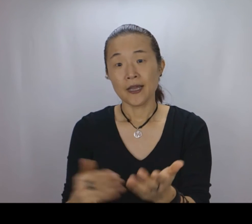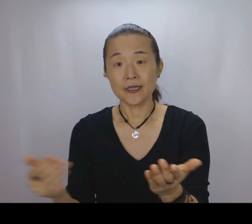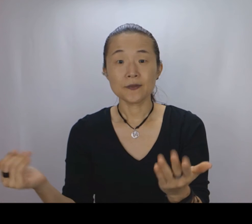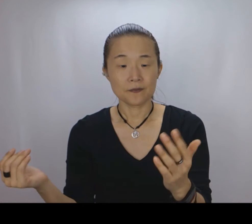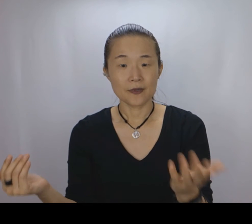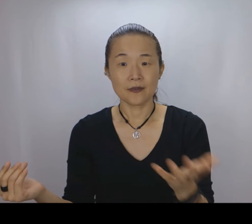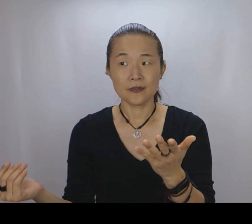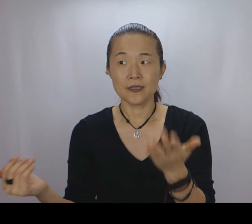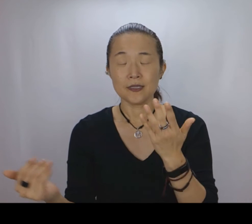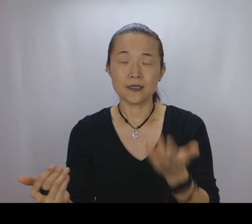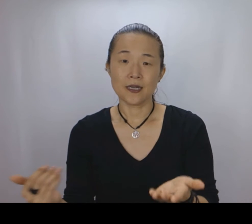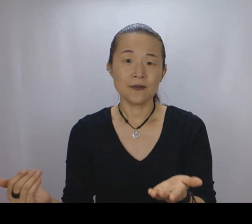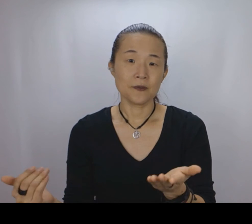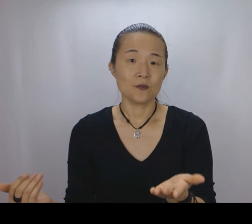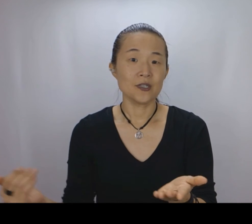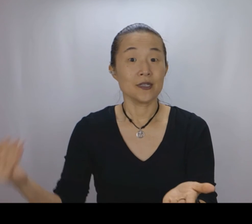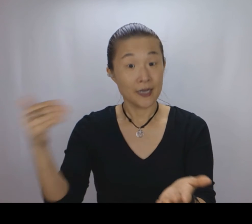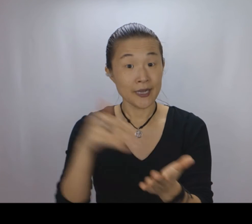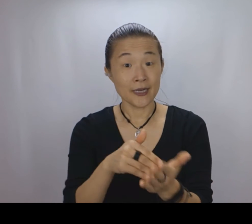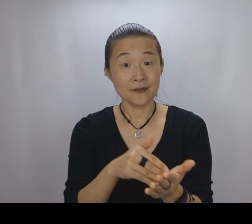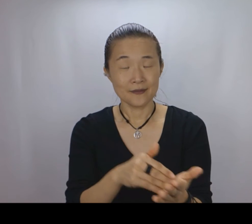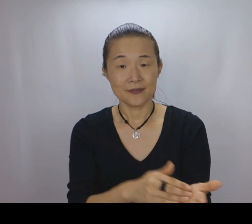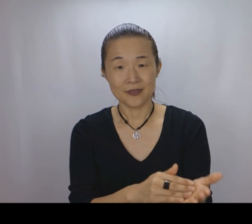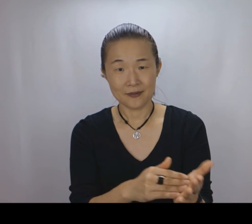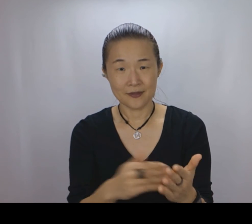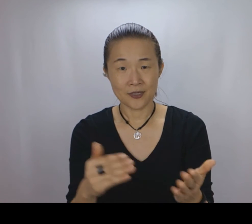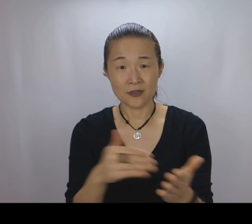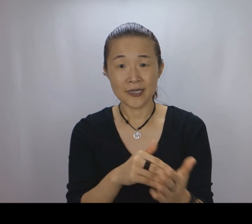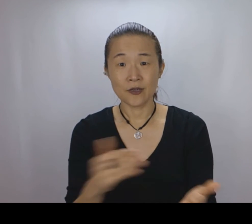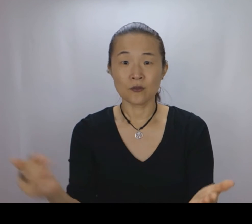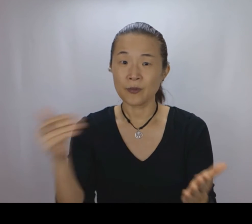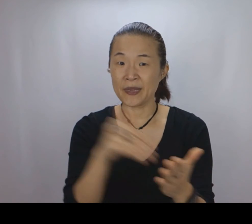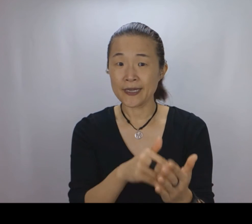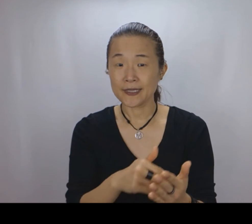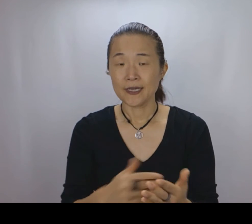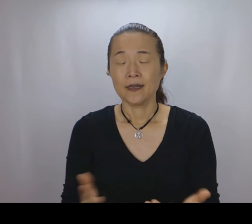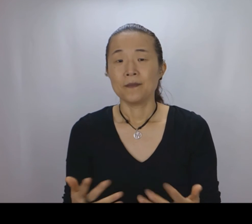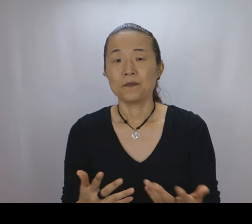This is the sign for the word "again" literally or "repeat,"